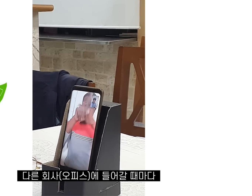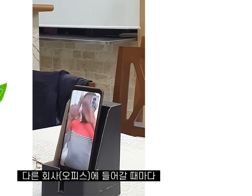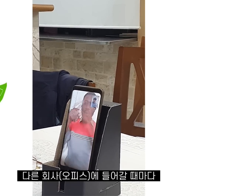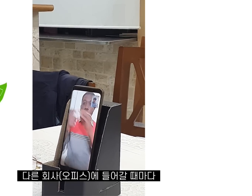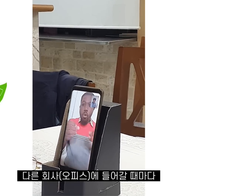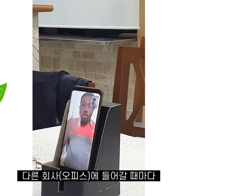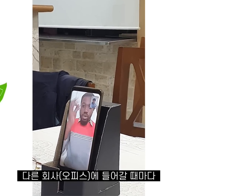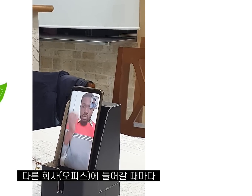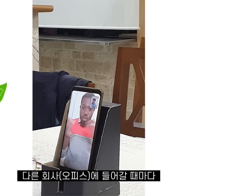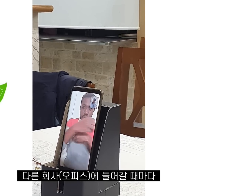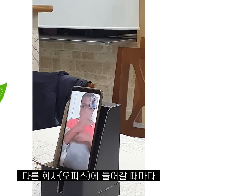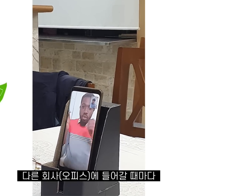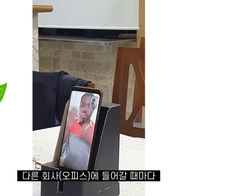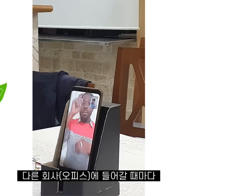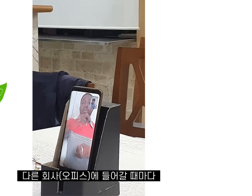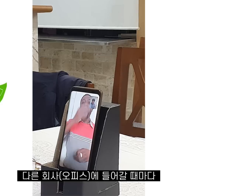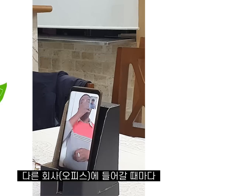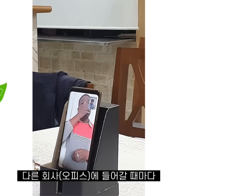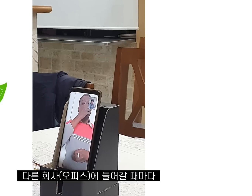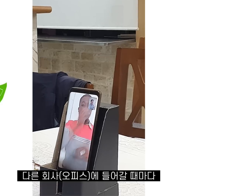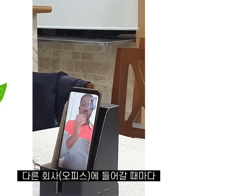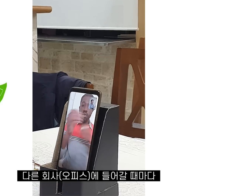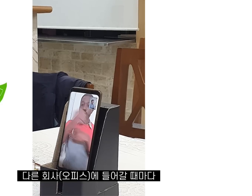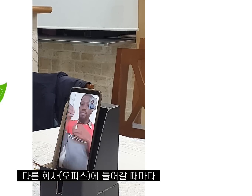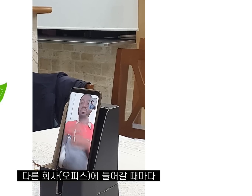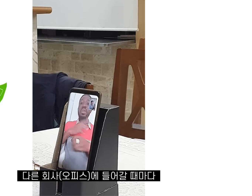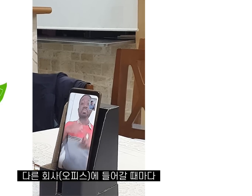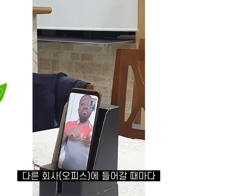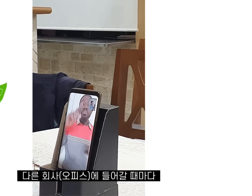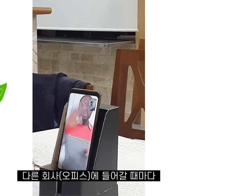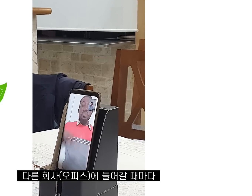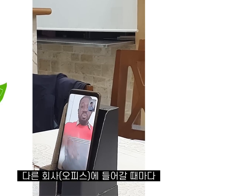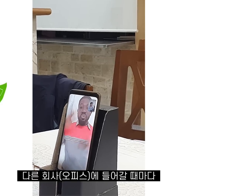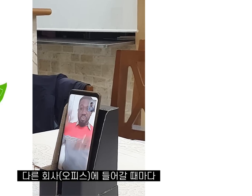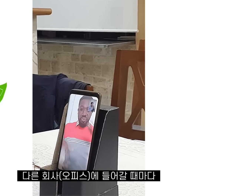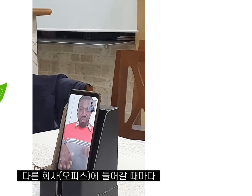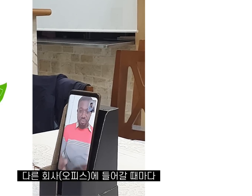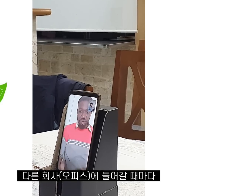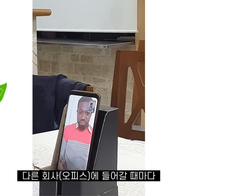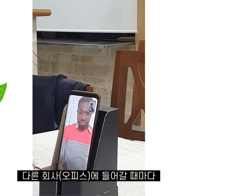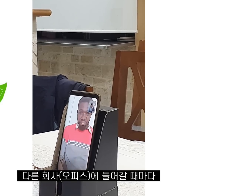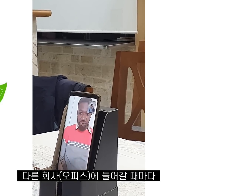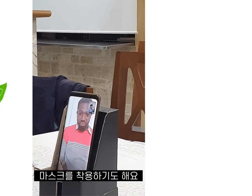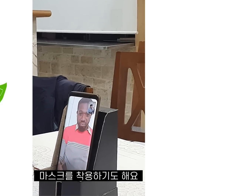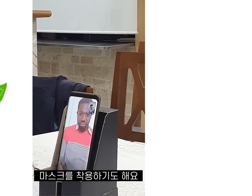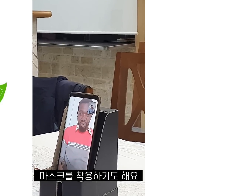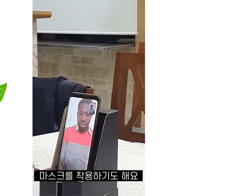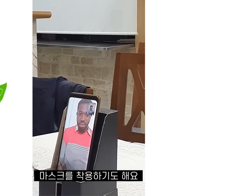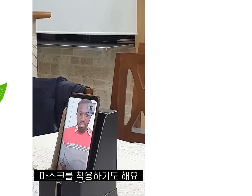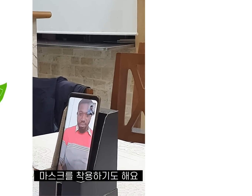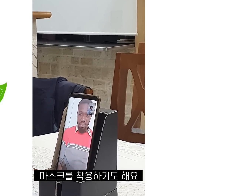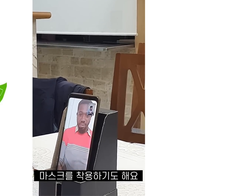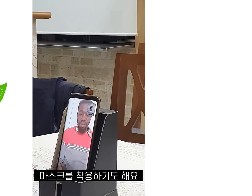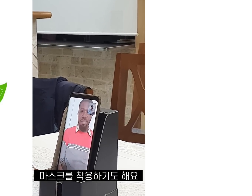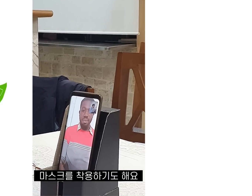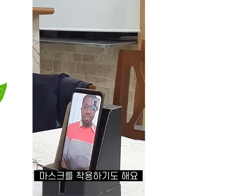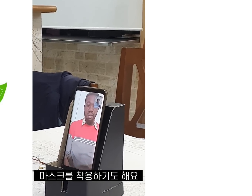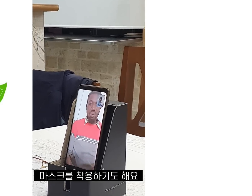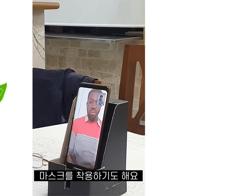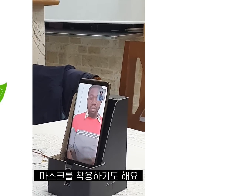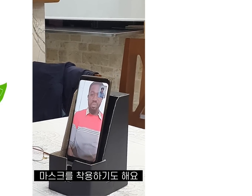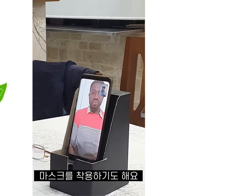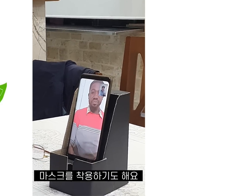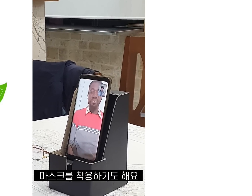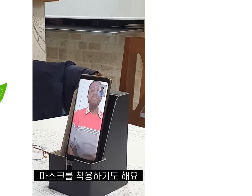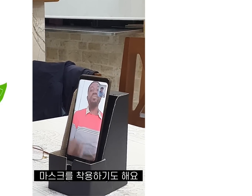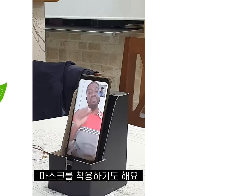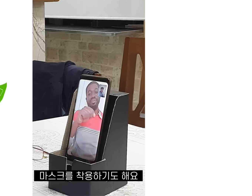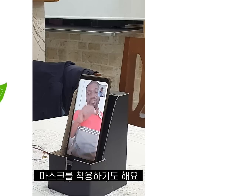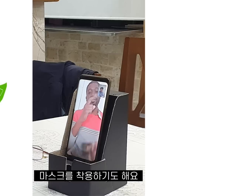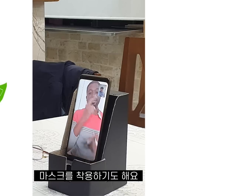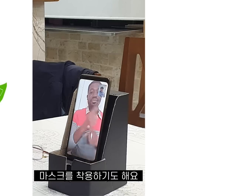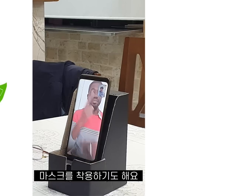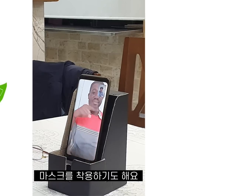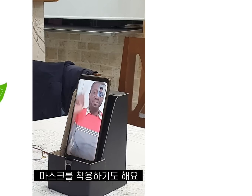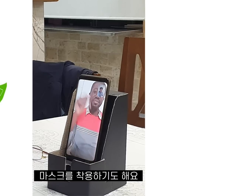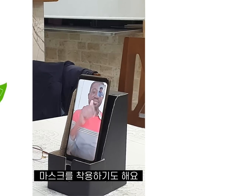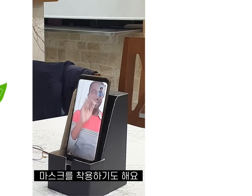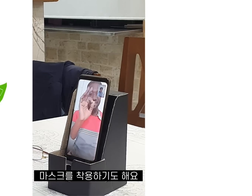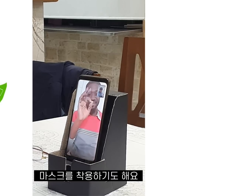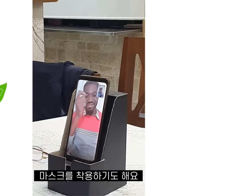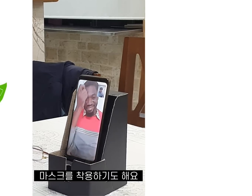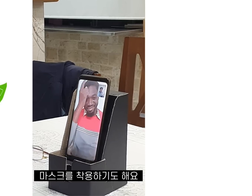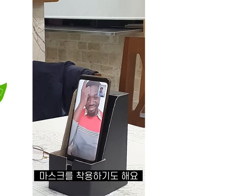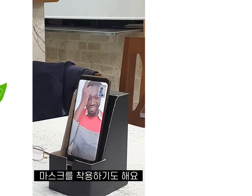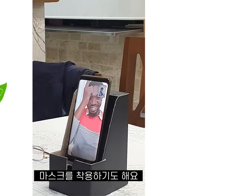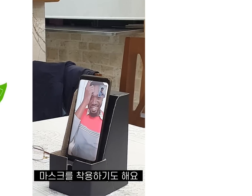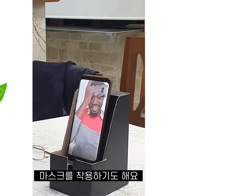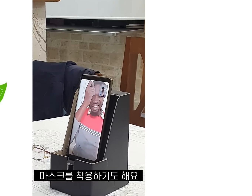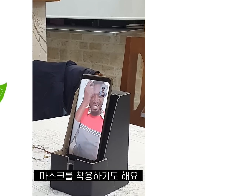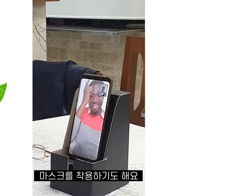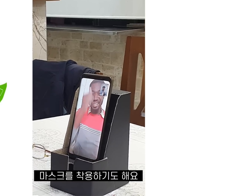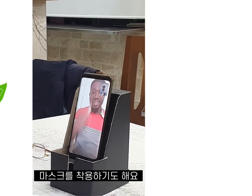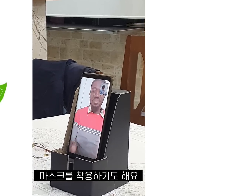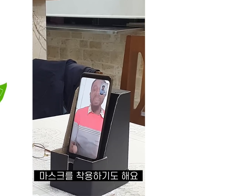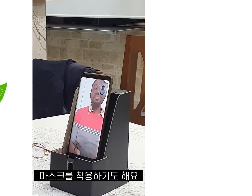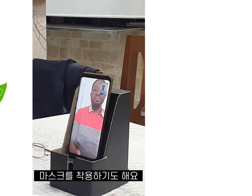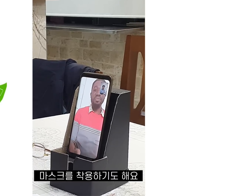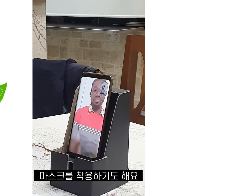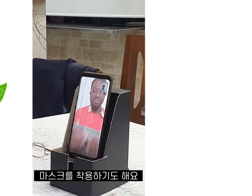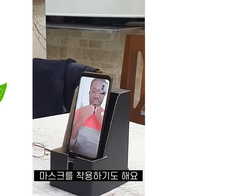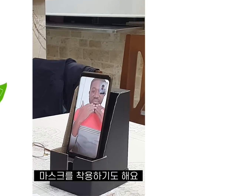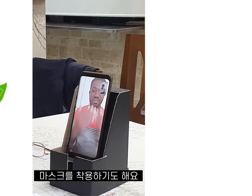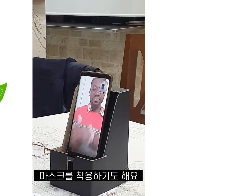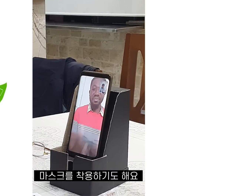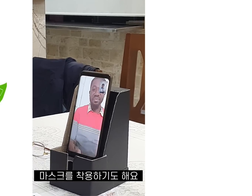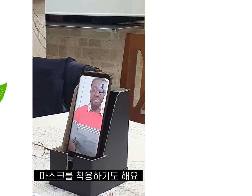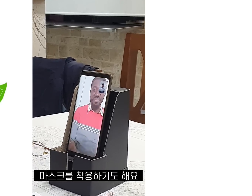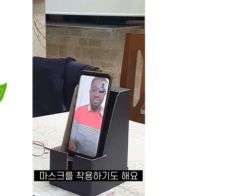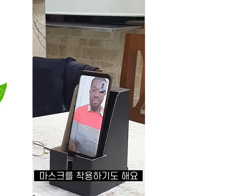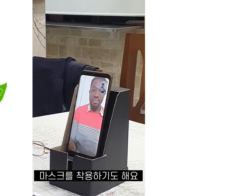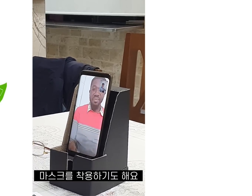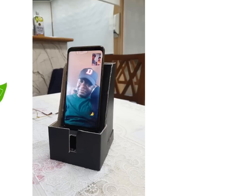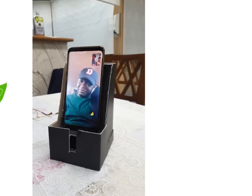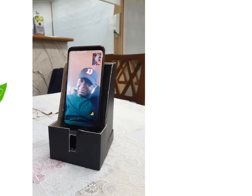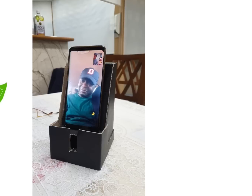I wear a mask every time I enter another company (office).